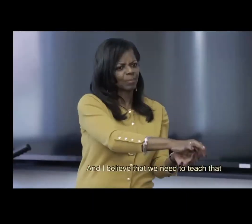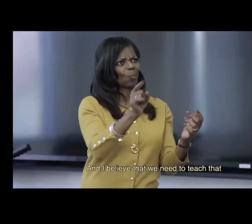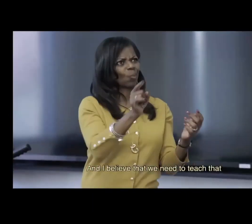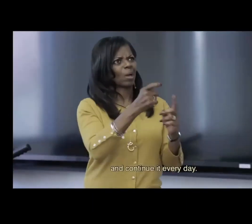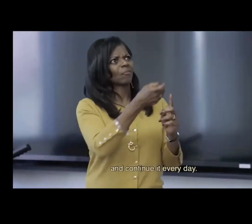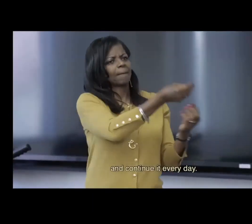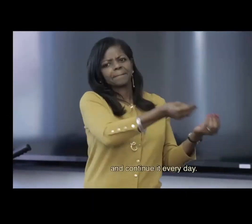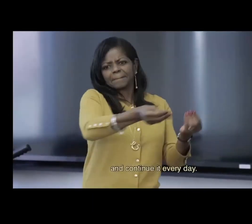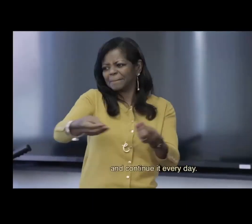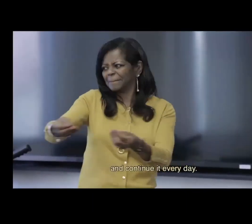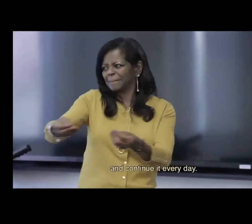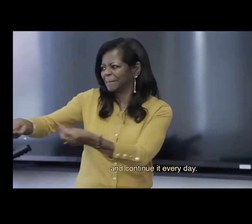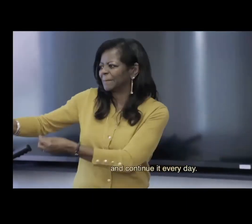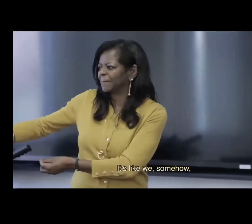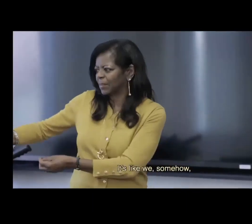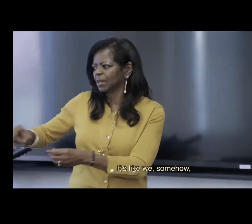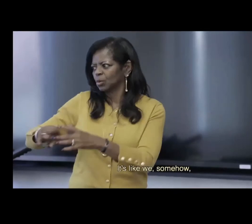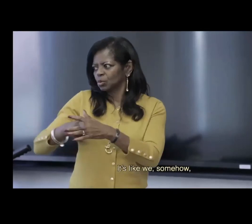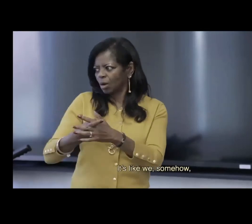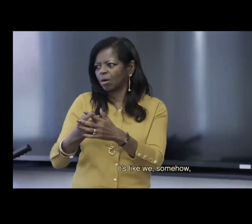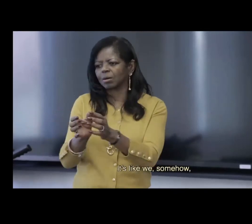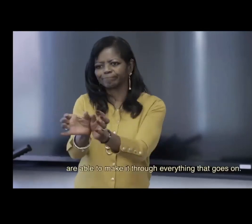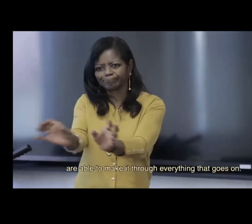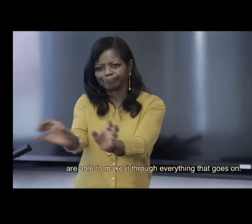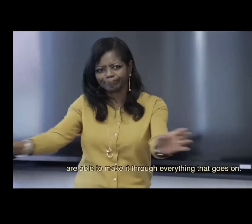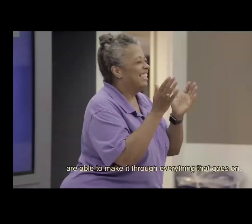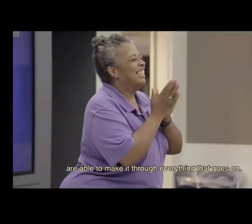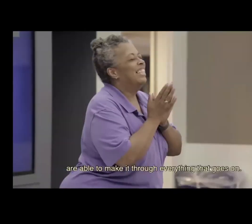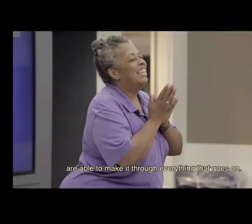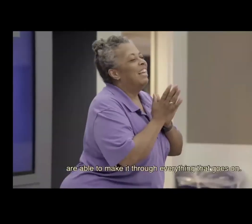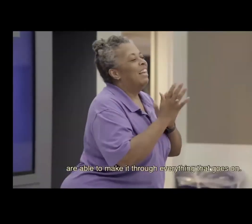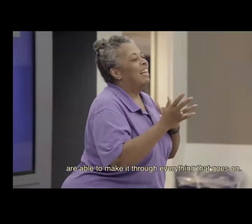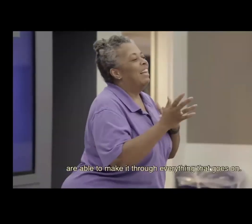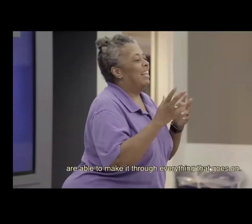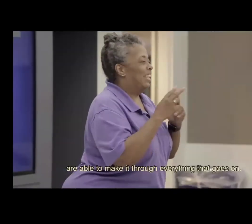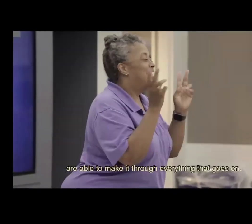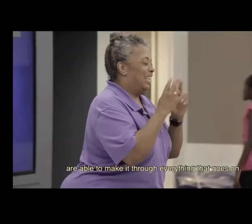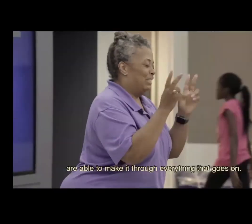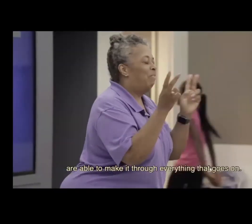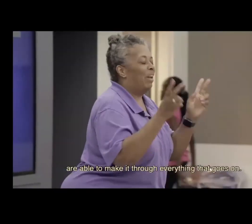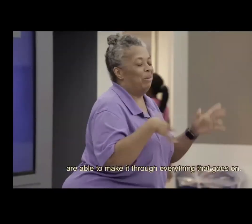and continue it every day it's like we somehow are able to make it through everything that goes on